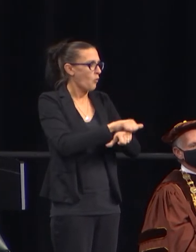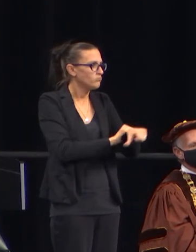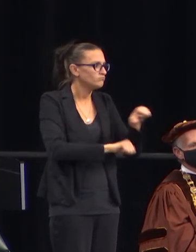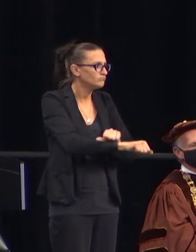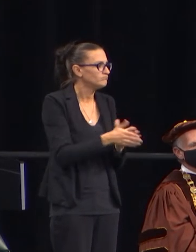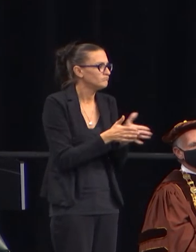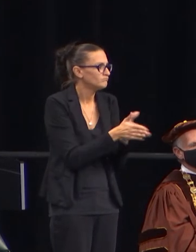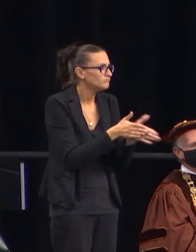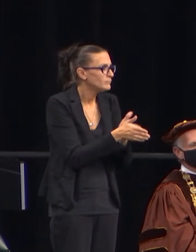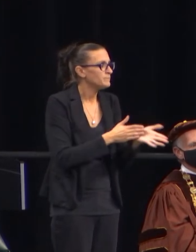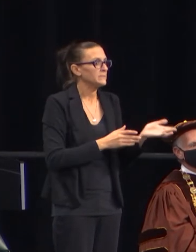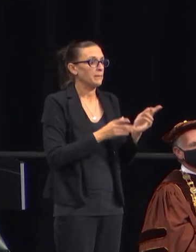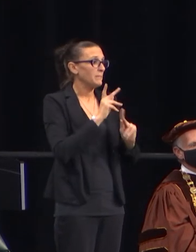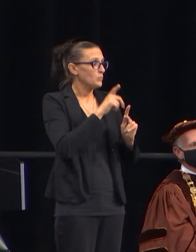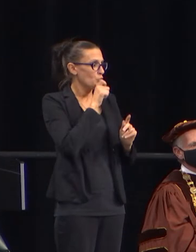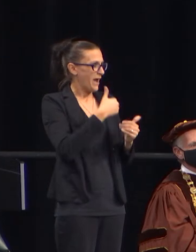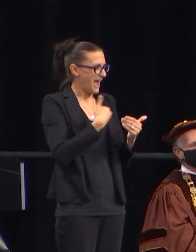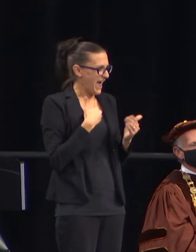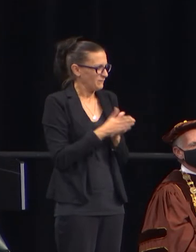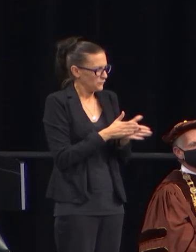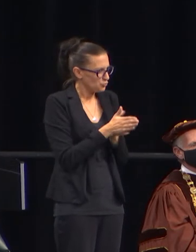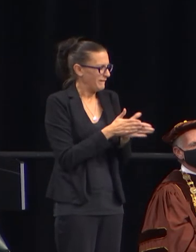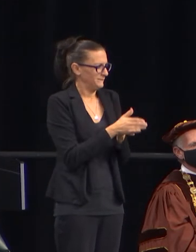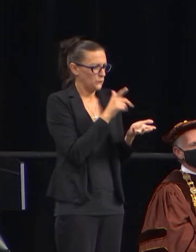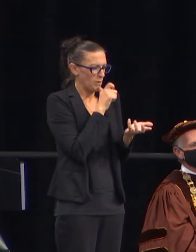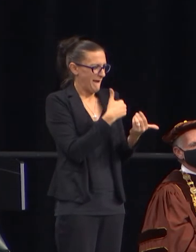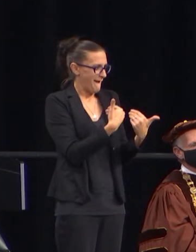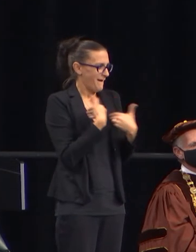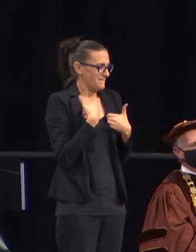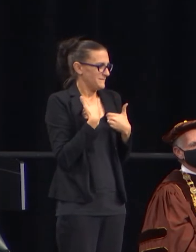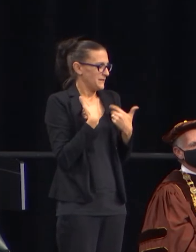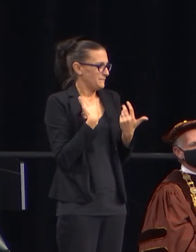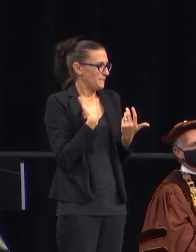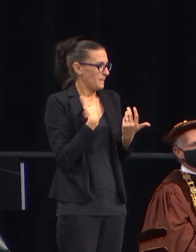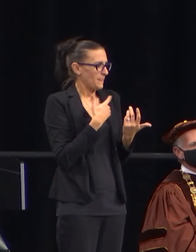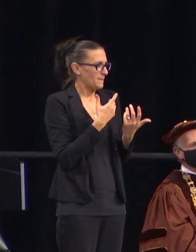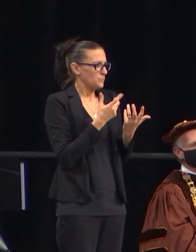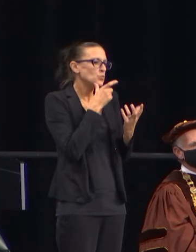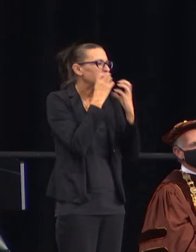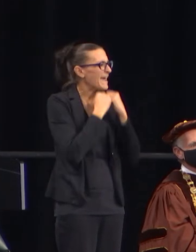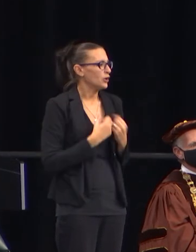people who have drive, people who care.